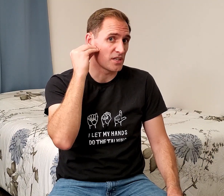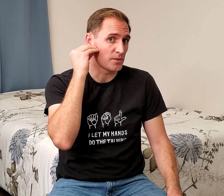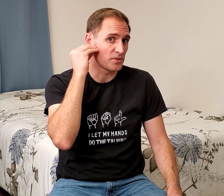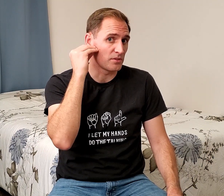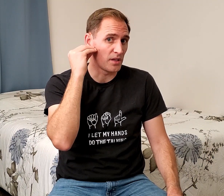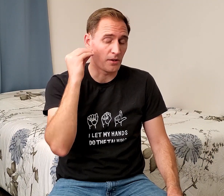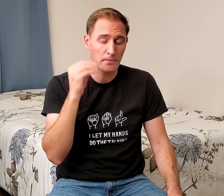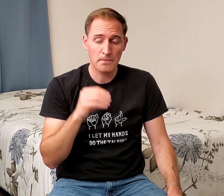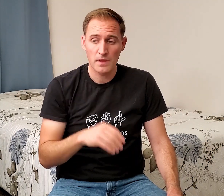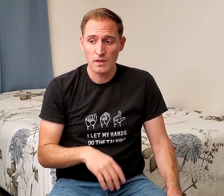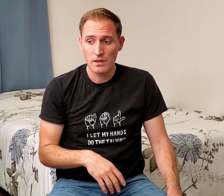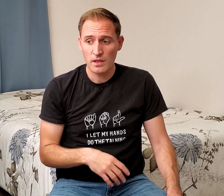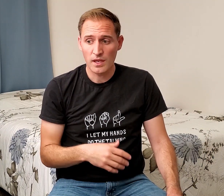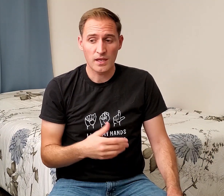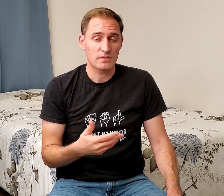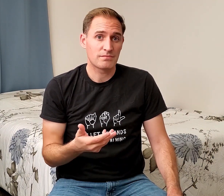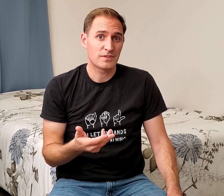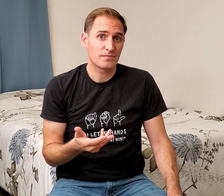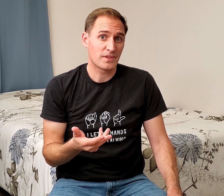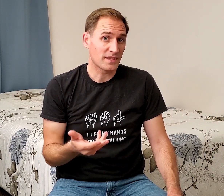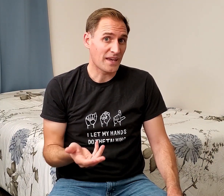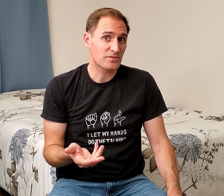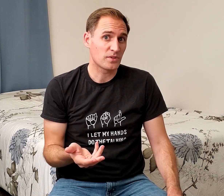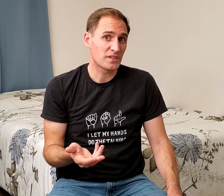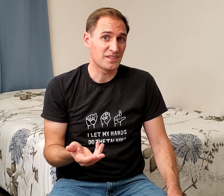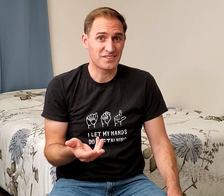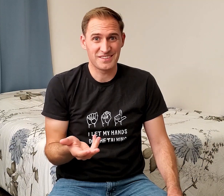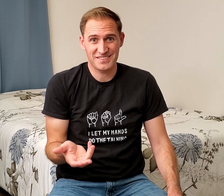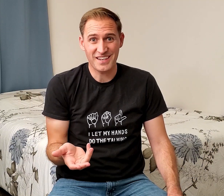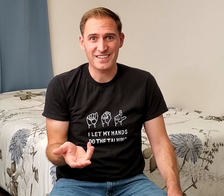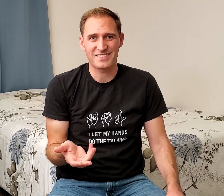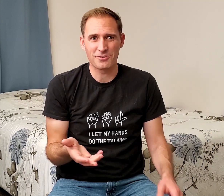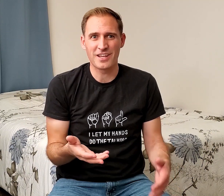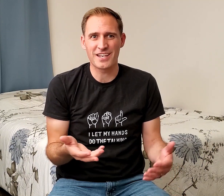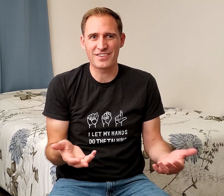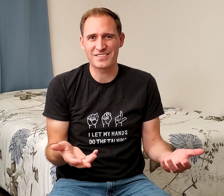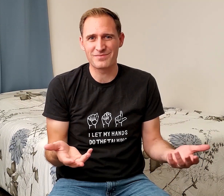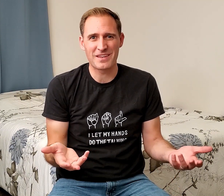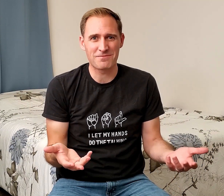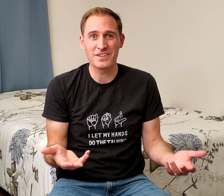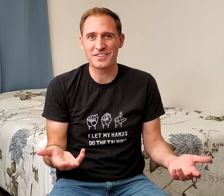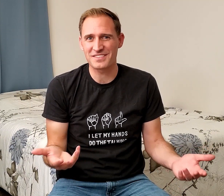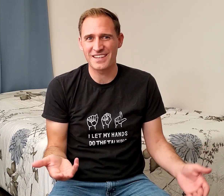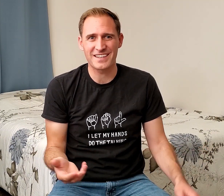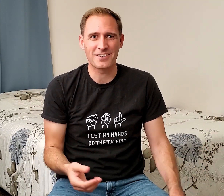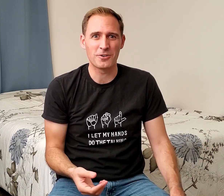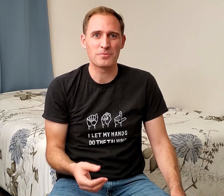to your ear, and the last one is 'stuck', so a lot of us may feel stuck at home and